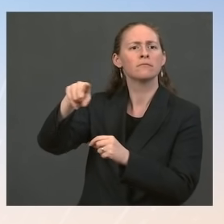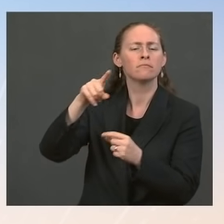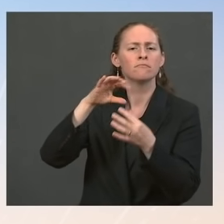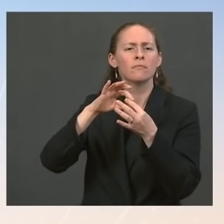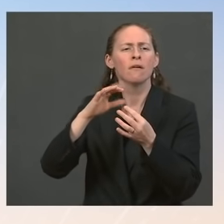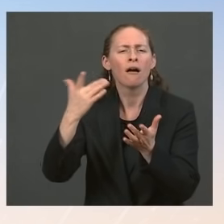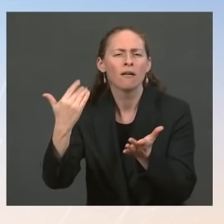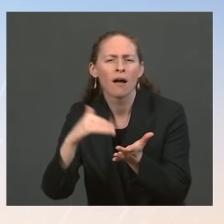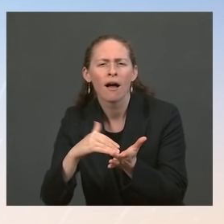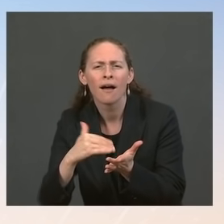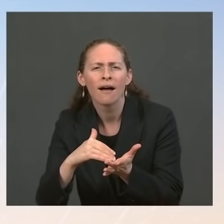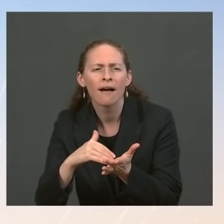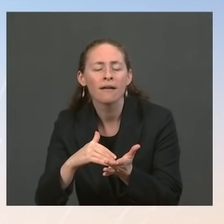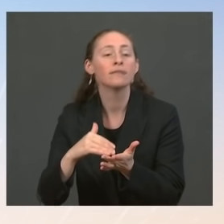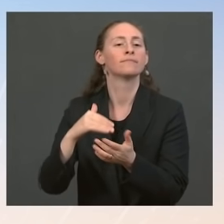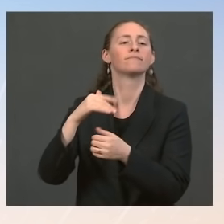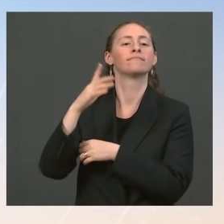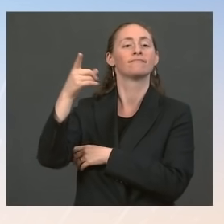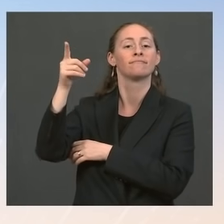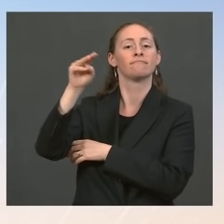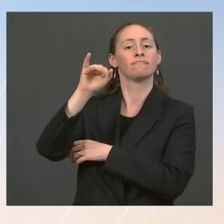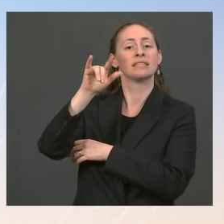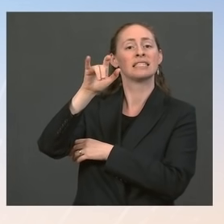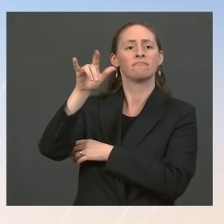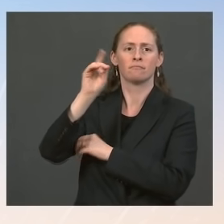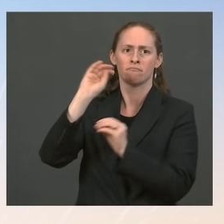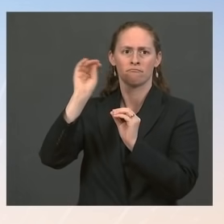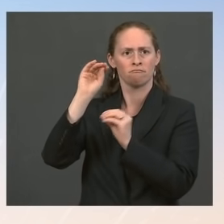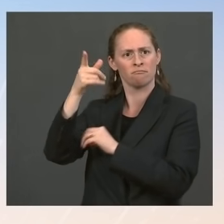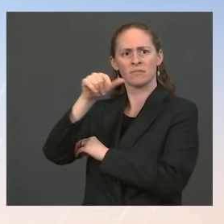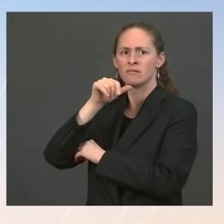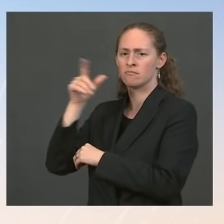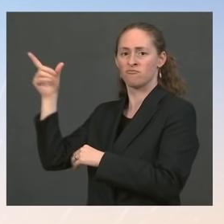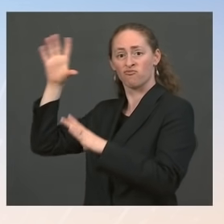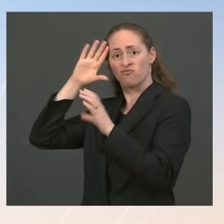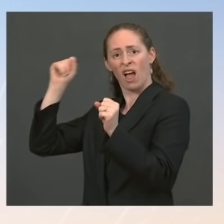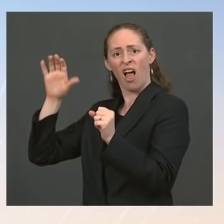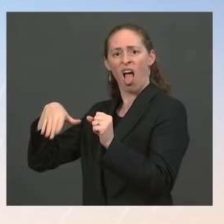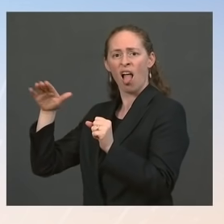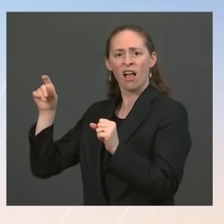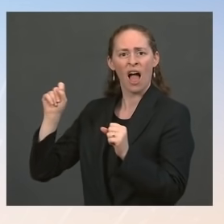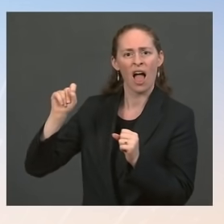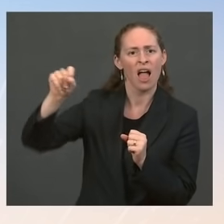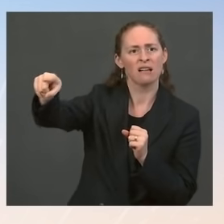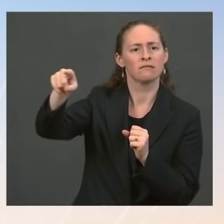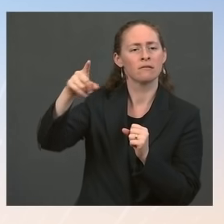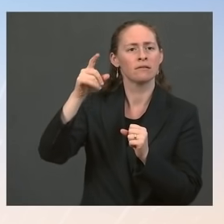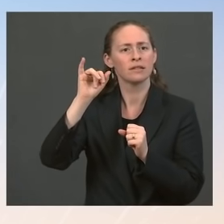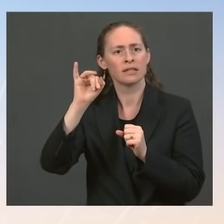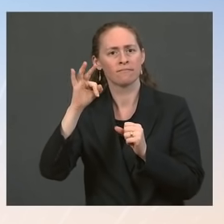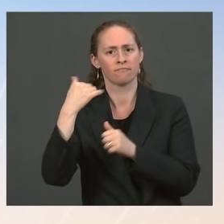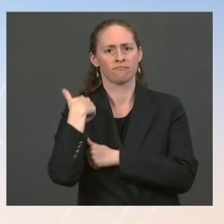The Press: Well, General Milley said he wasn't asked by the President whether to keep troops on the ground until August 25th. Ms. Psaki: Past September 1st?